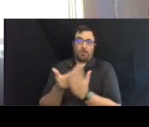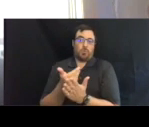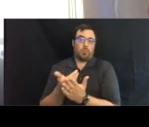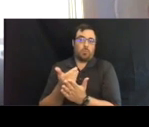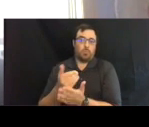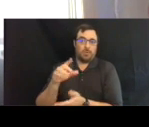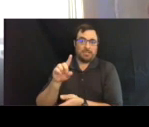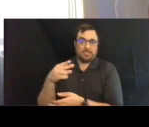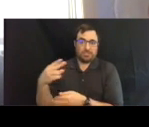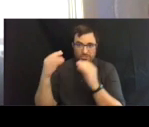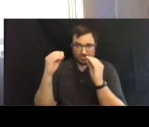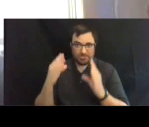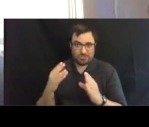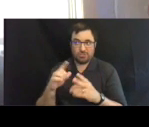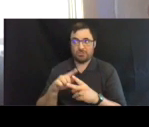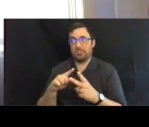even some of my experienced teachers that have never